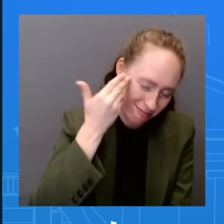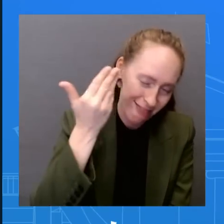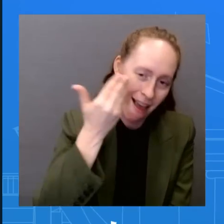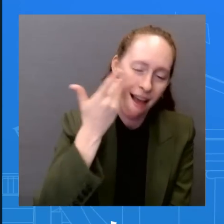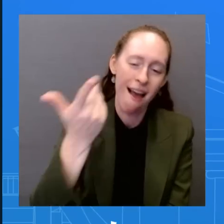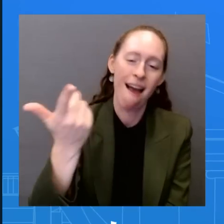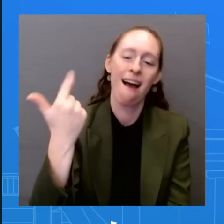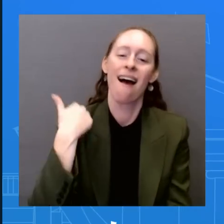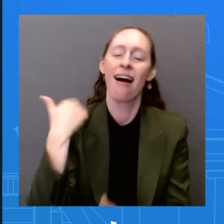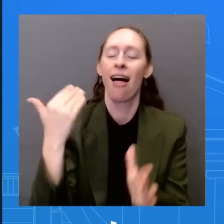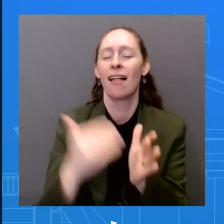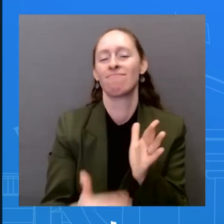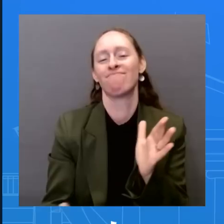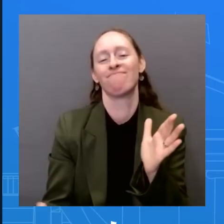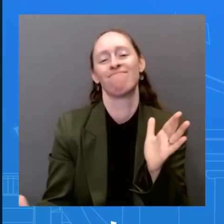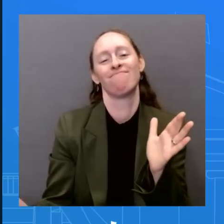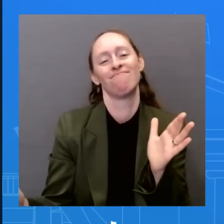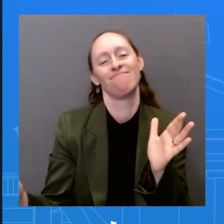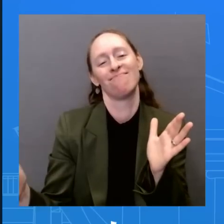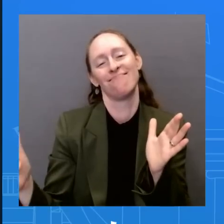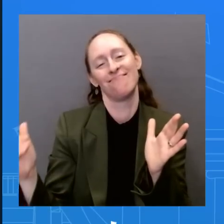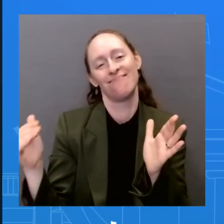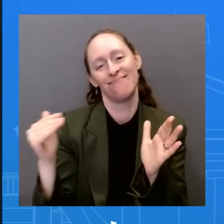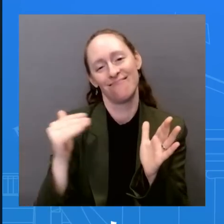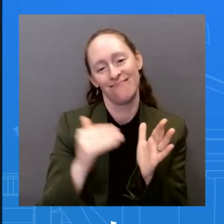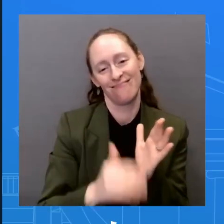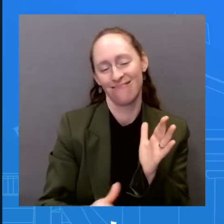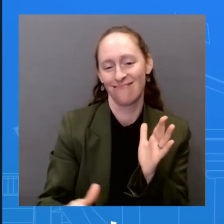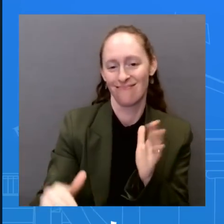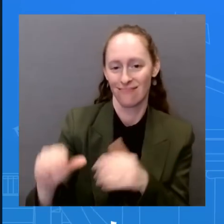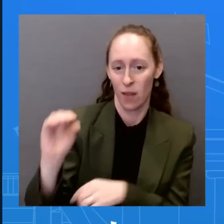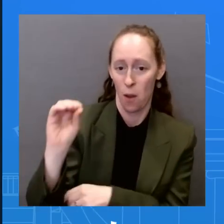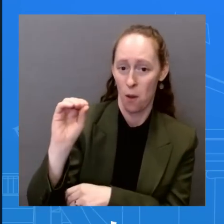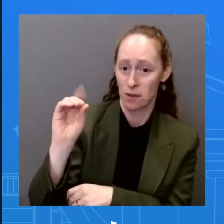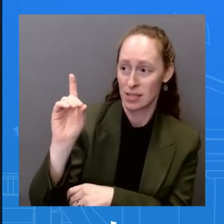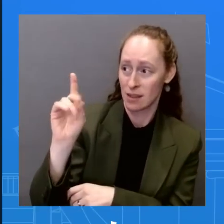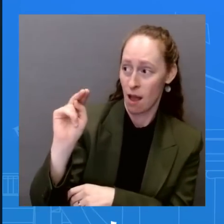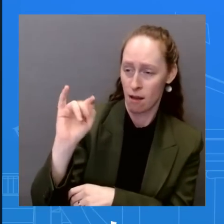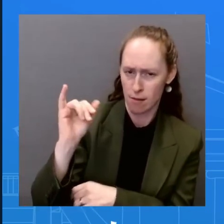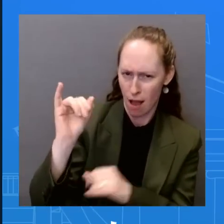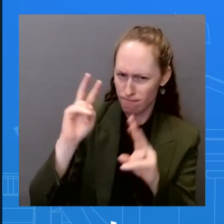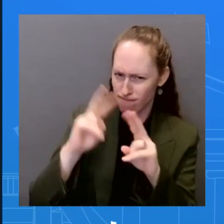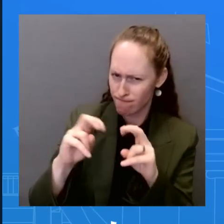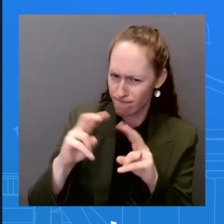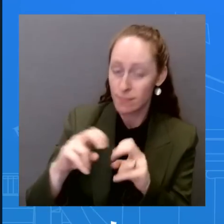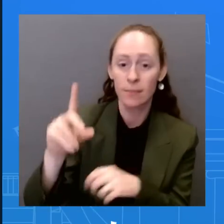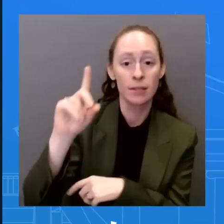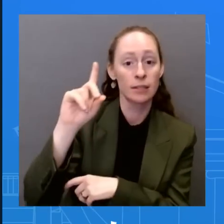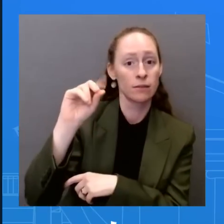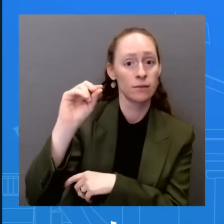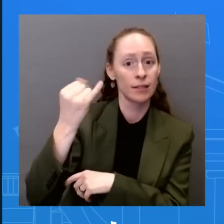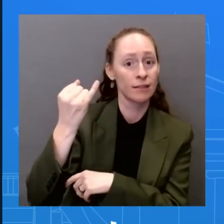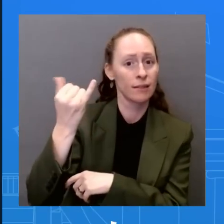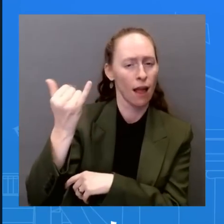the ODNI is in the middle of an assessment and DOJ is in the middle of an ongoing criminal investigation, so I'm not going to comment.